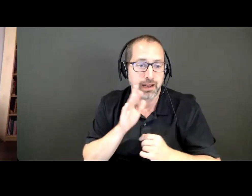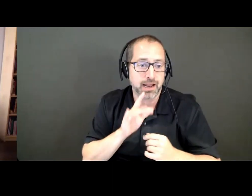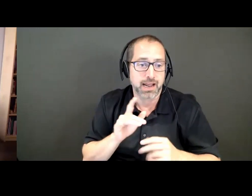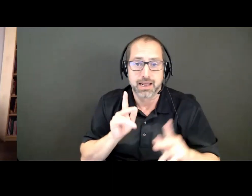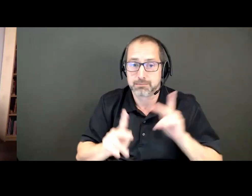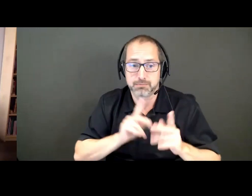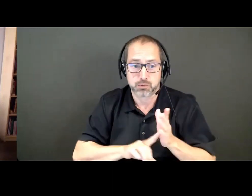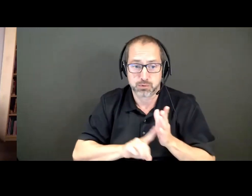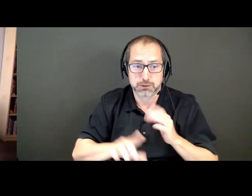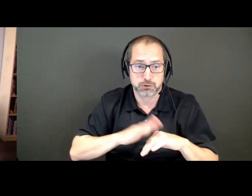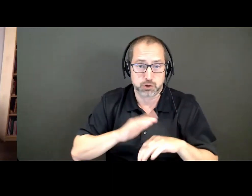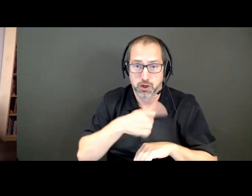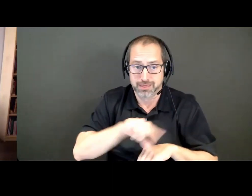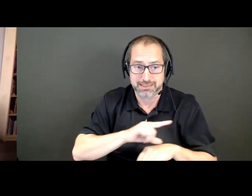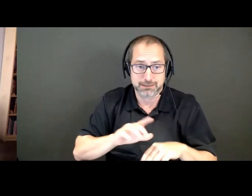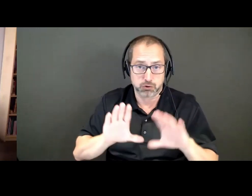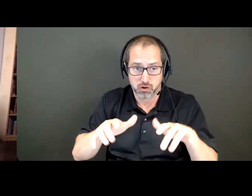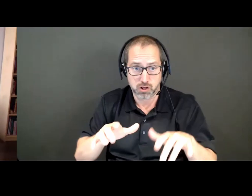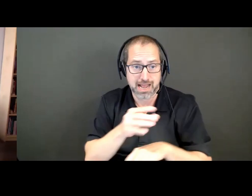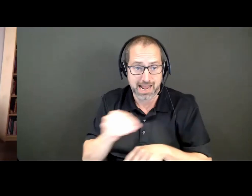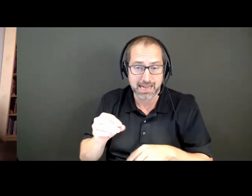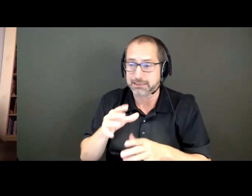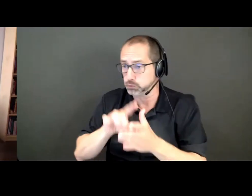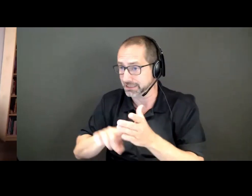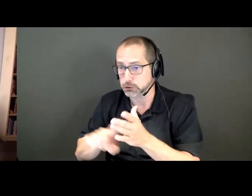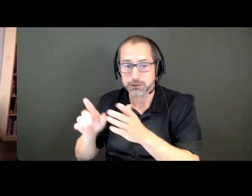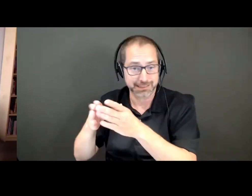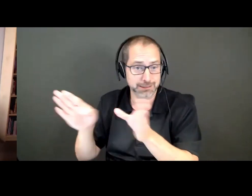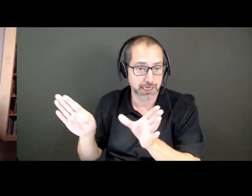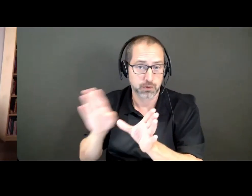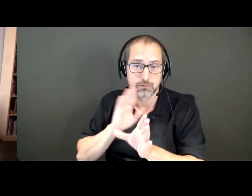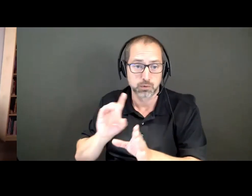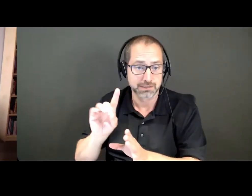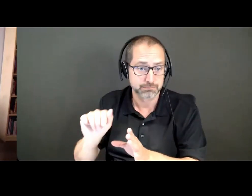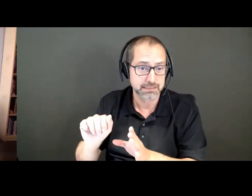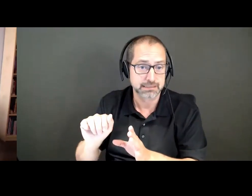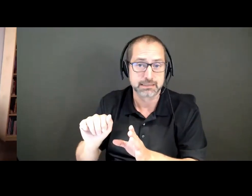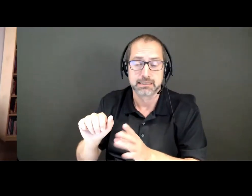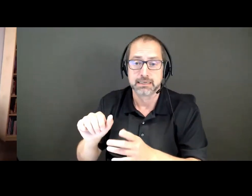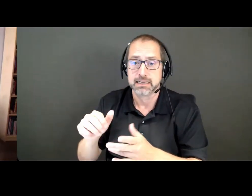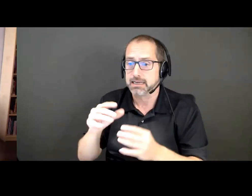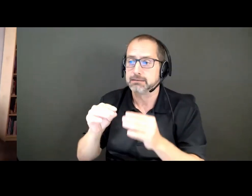on disability and rehabilitation in ways that are more accountable, less extractive, more grounded,